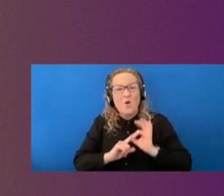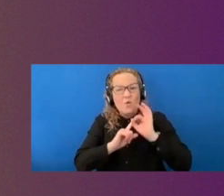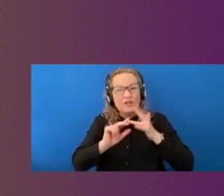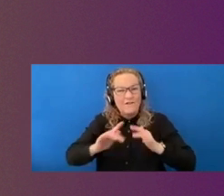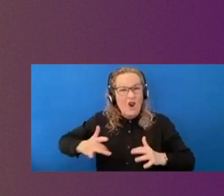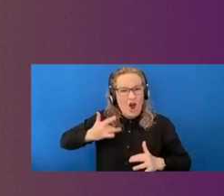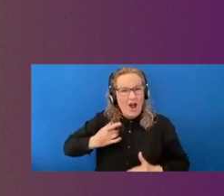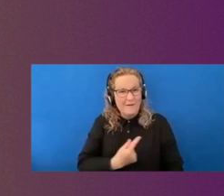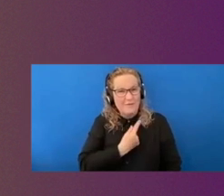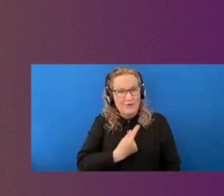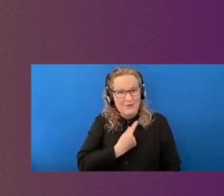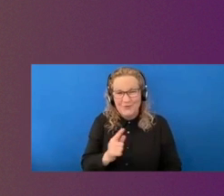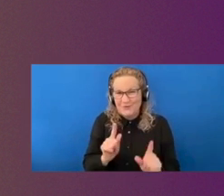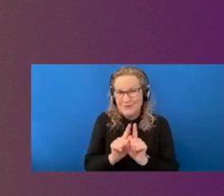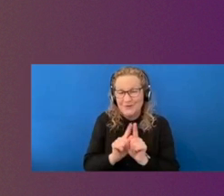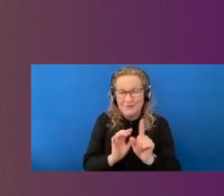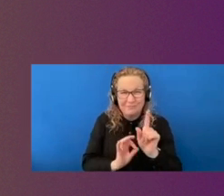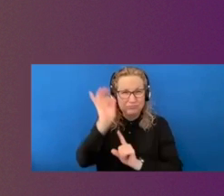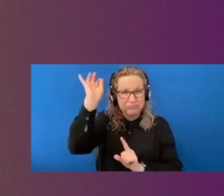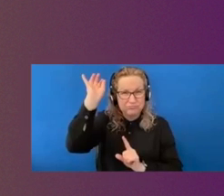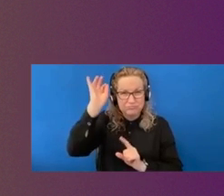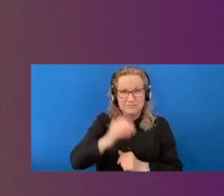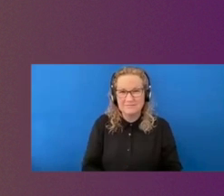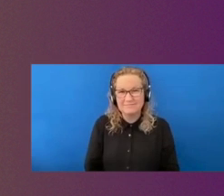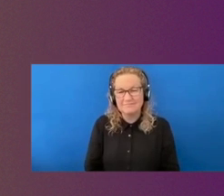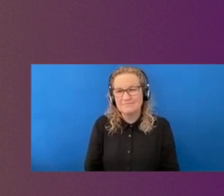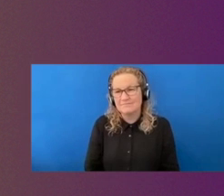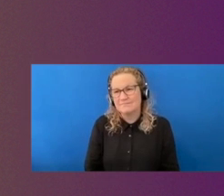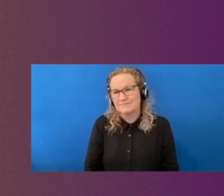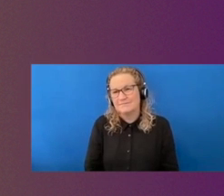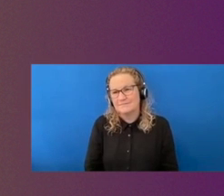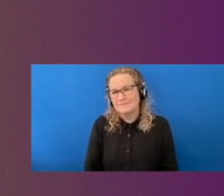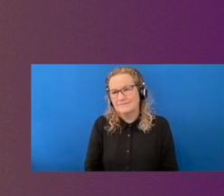the other piece though is everything else I don't and this is coming from somebody who runs